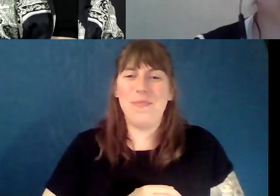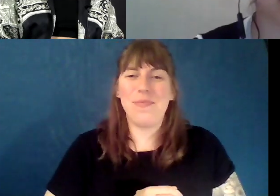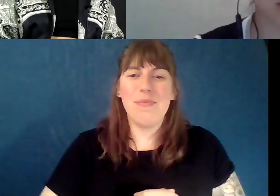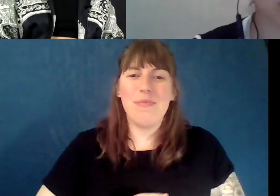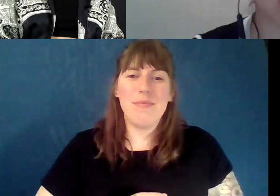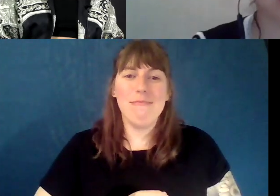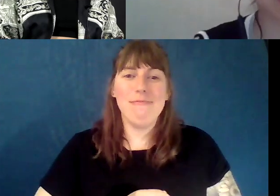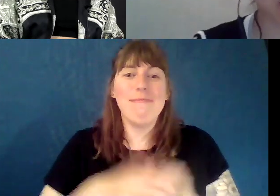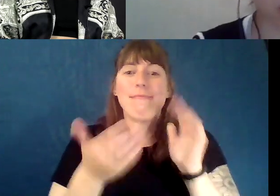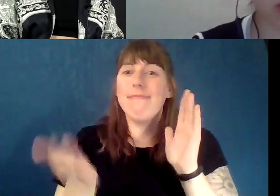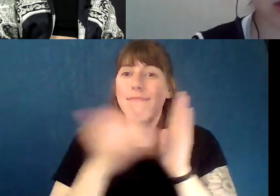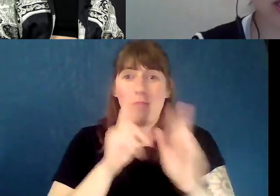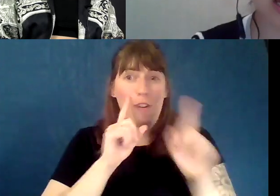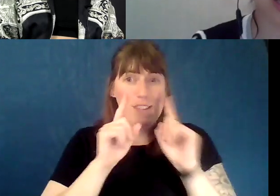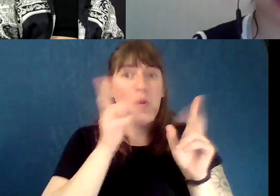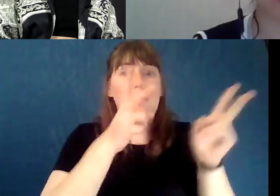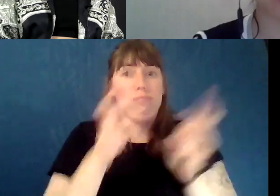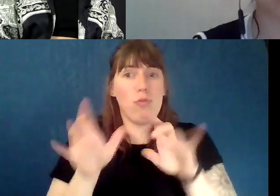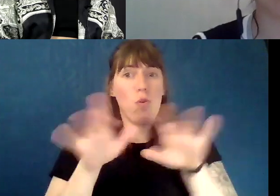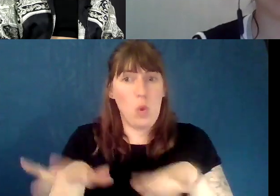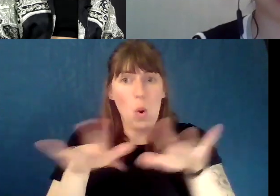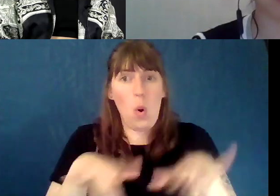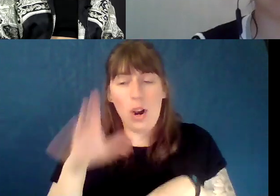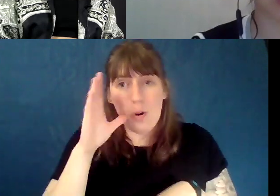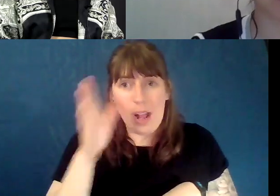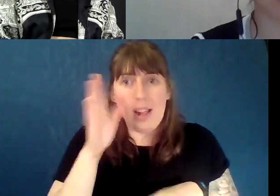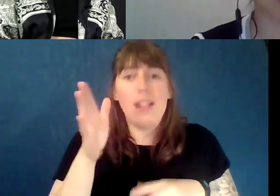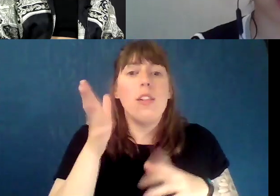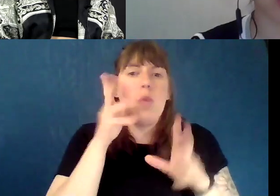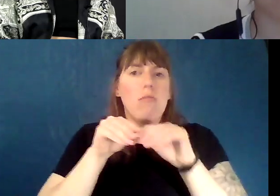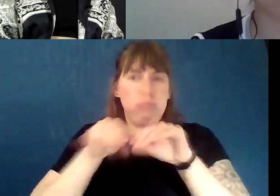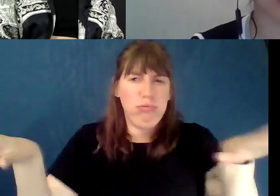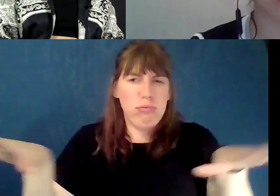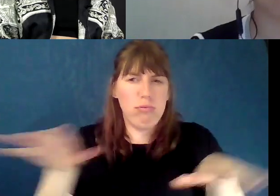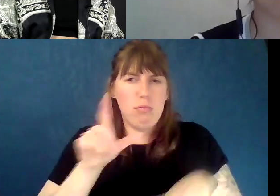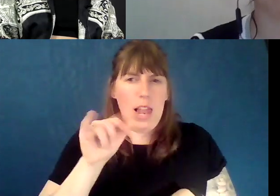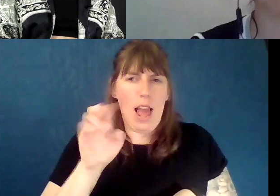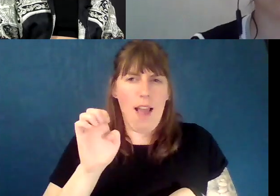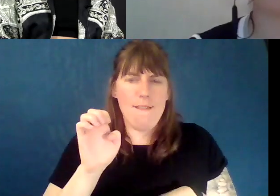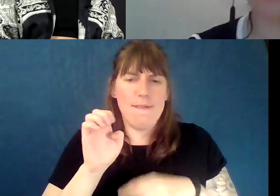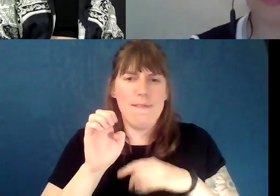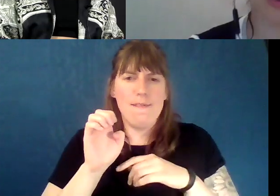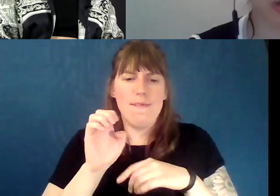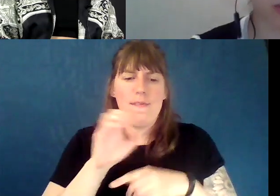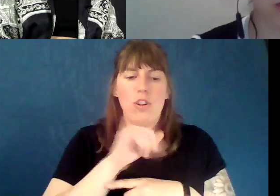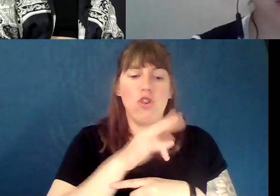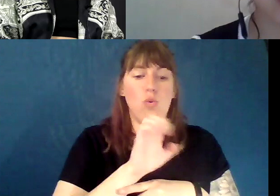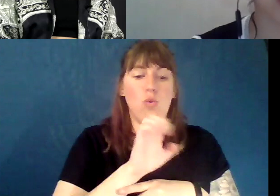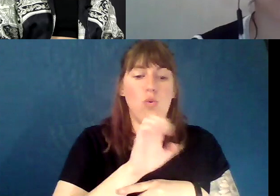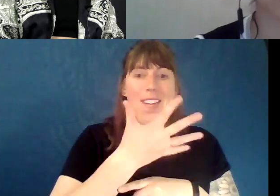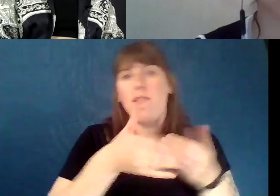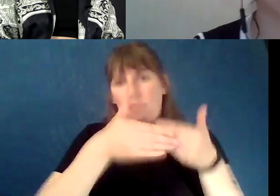conversation is being recorded, and so it will be made available from June 5 onwards, so you can